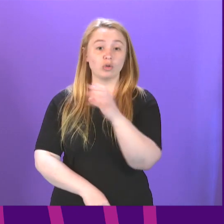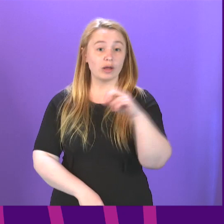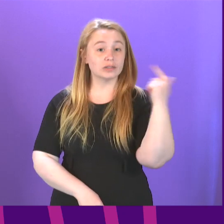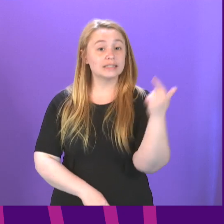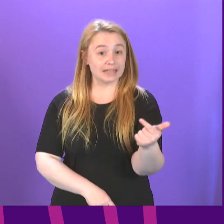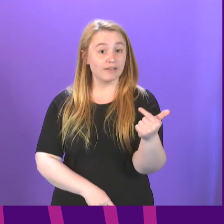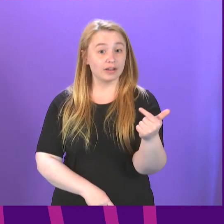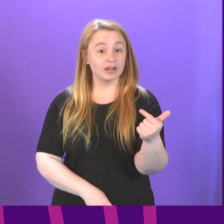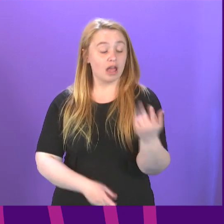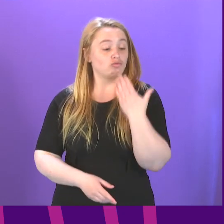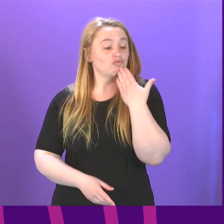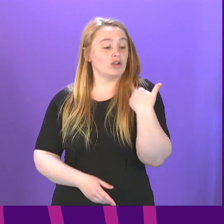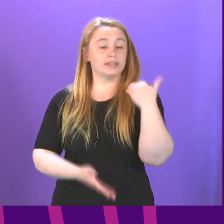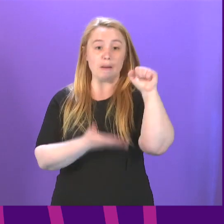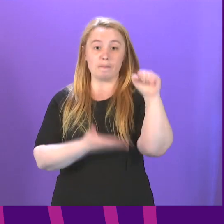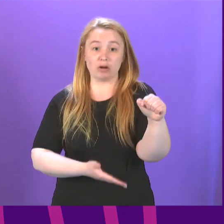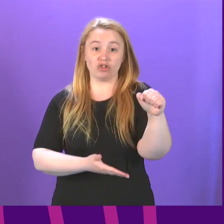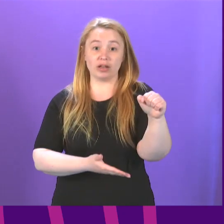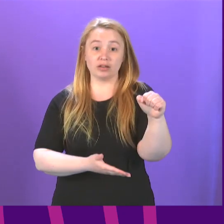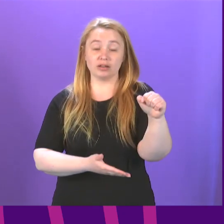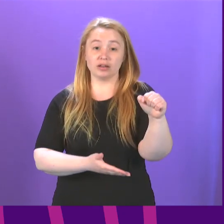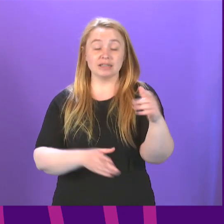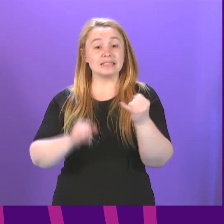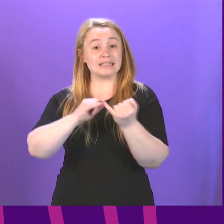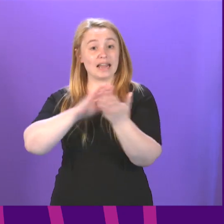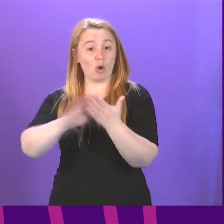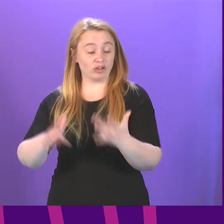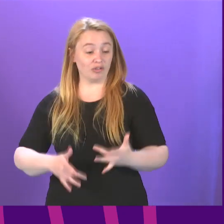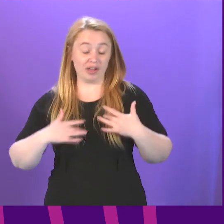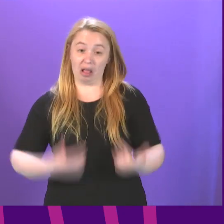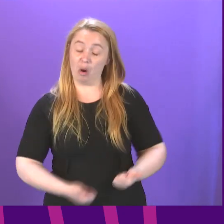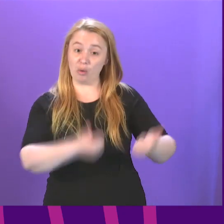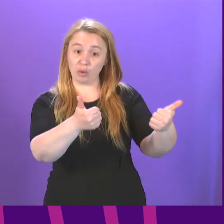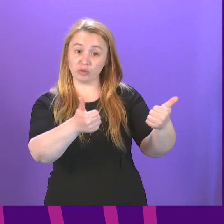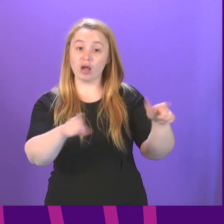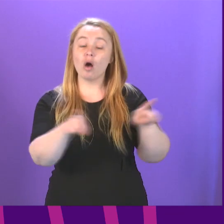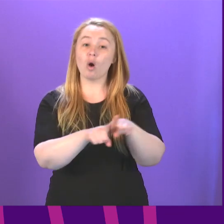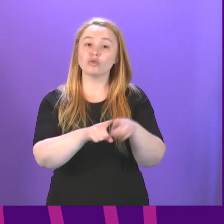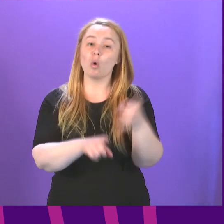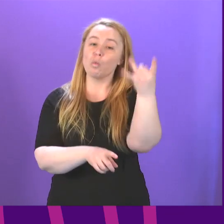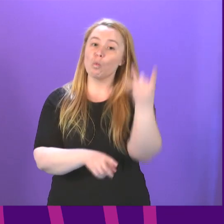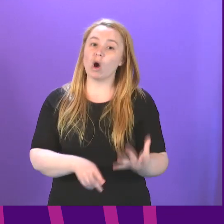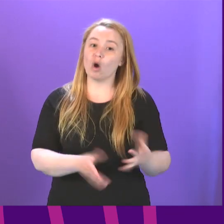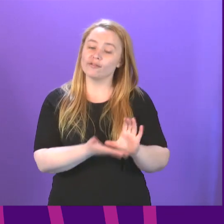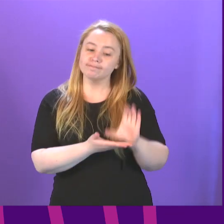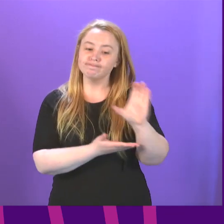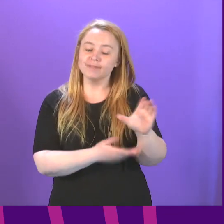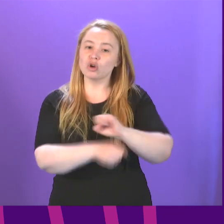budget settlement was welcomed by stakeholders, as was the one-off Covid consequentials payment.